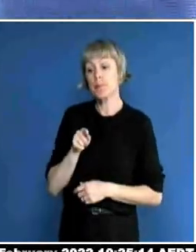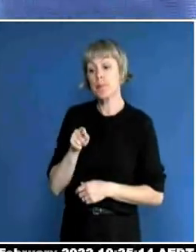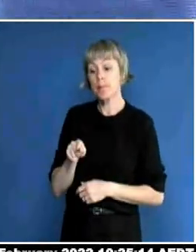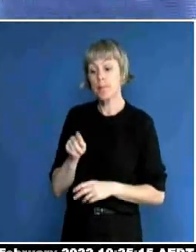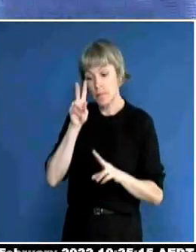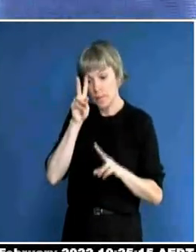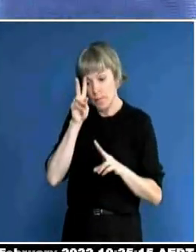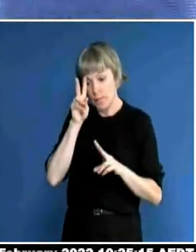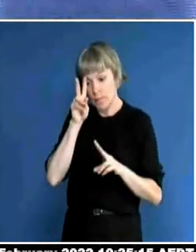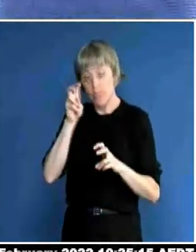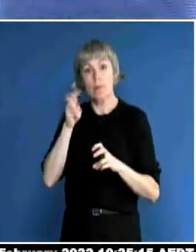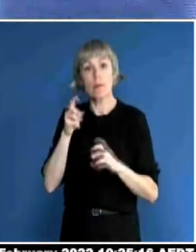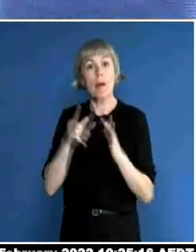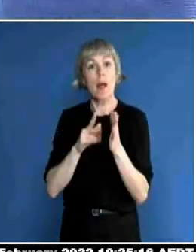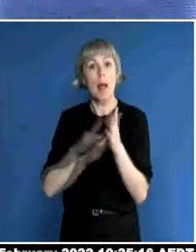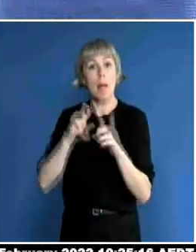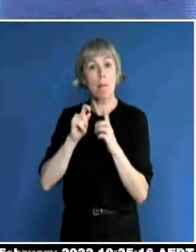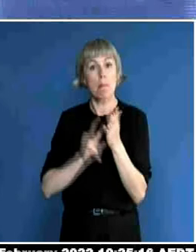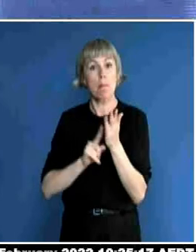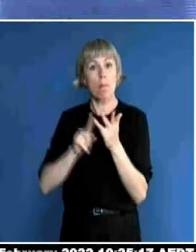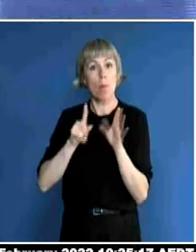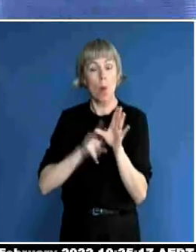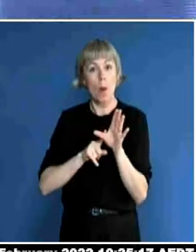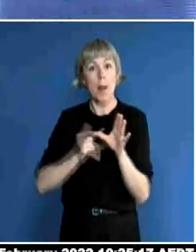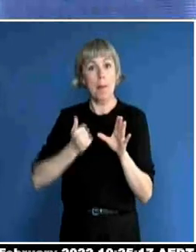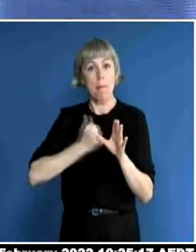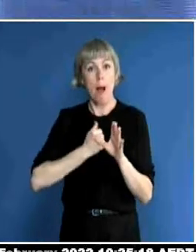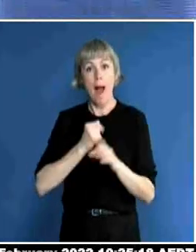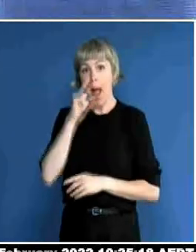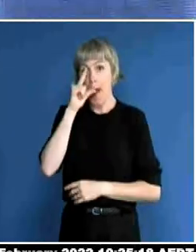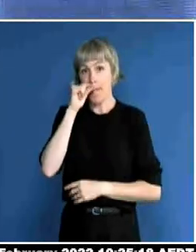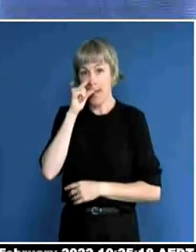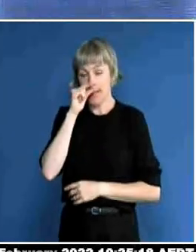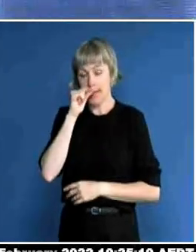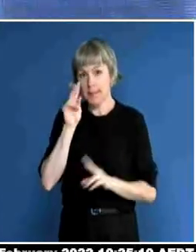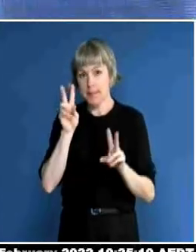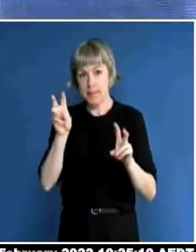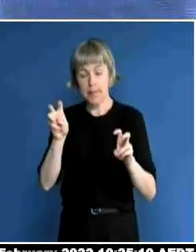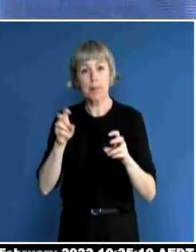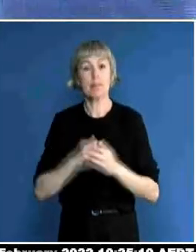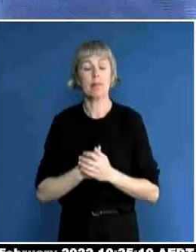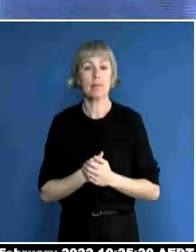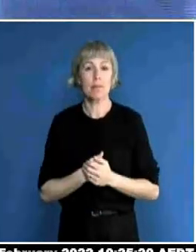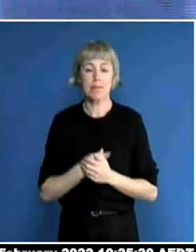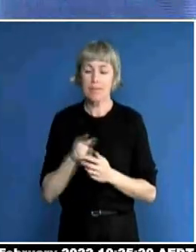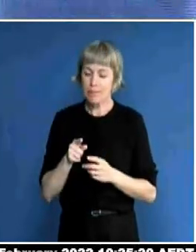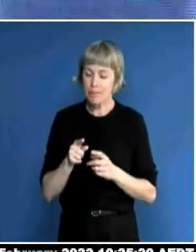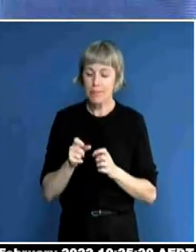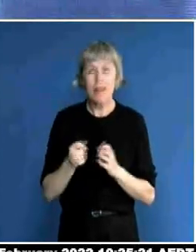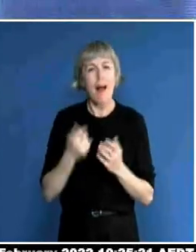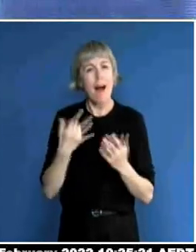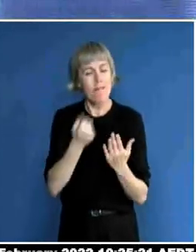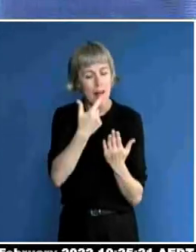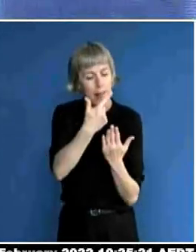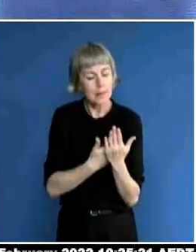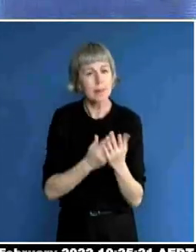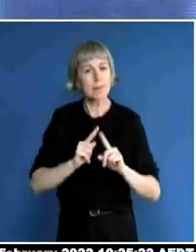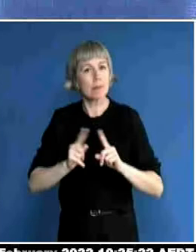This initiative promises practical implementation strategies and requires the development of targeted action plans and reporting.